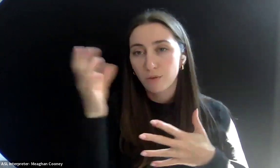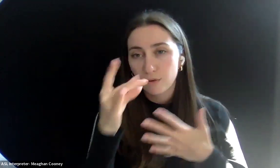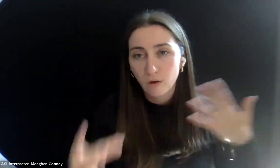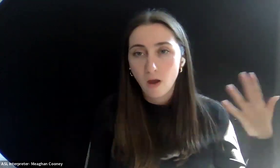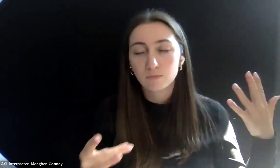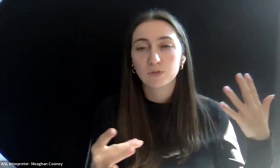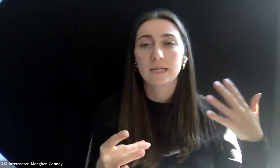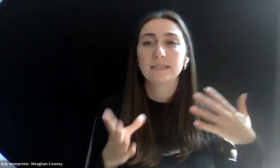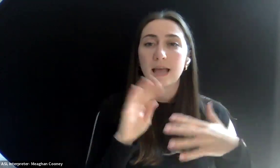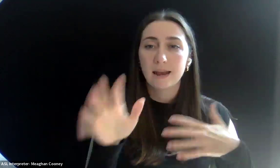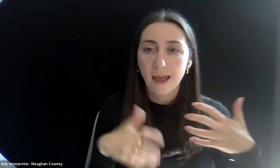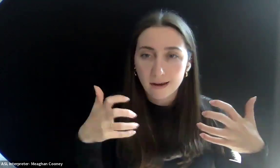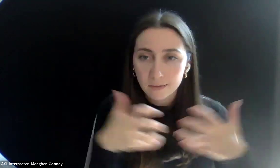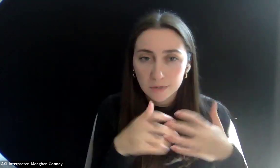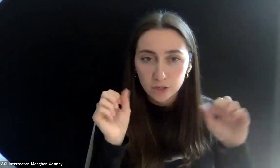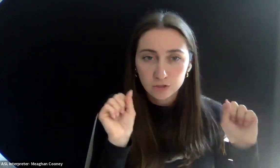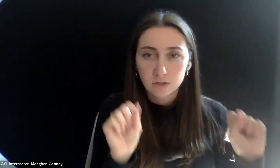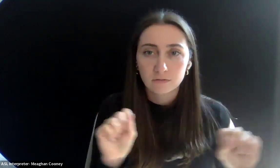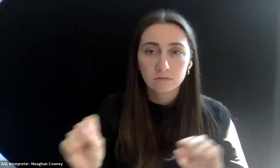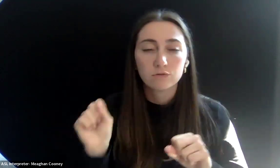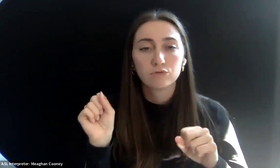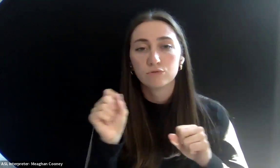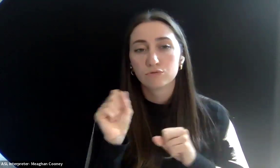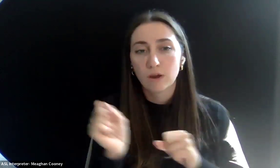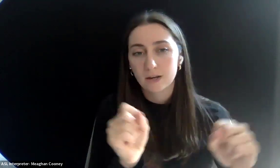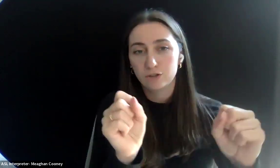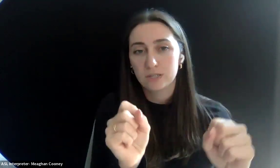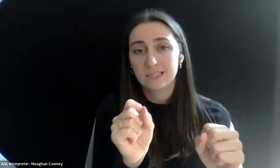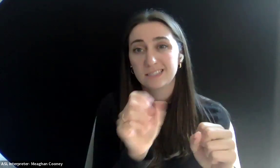adaptation strategies and compliance with other mandates.